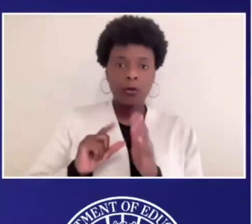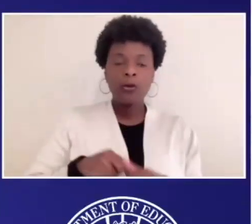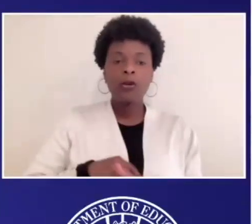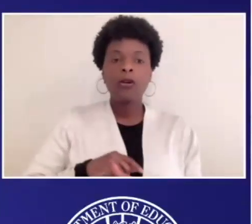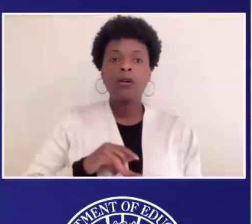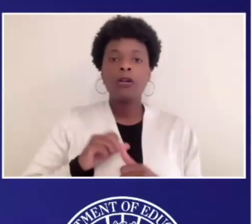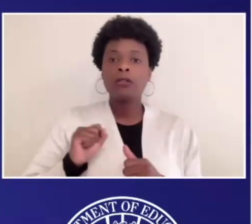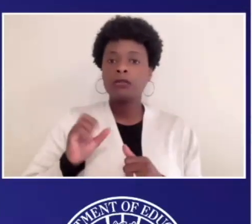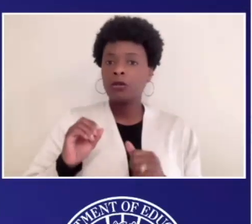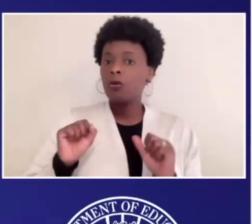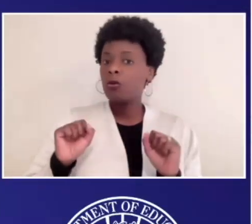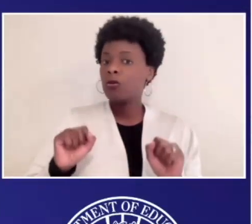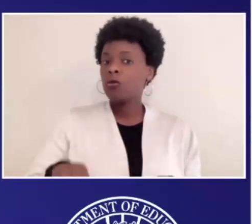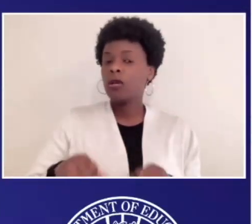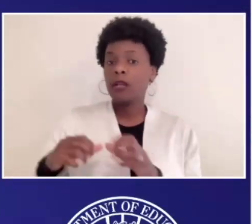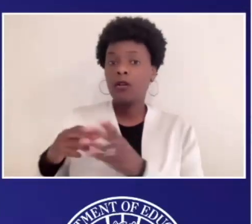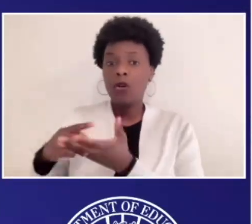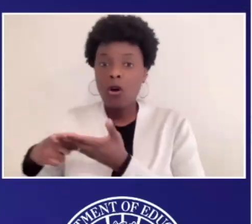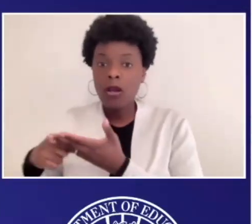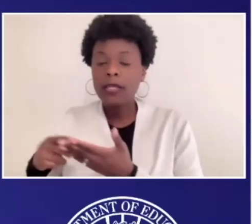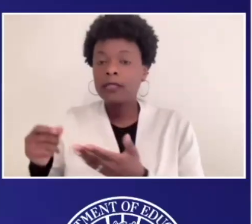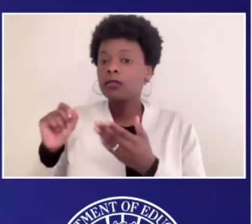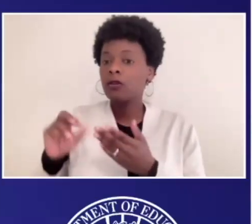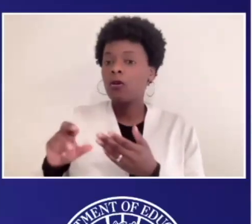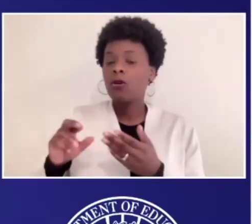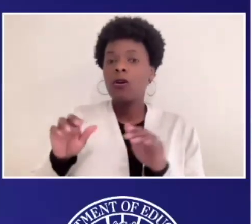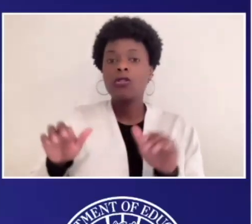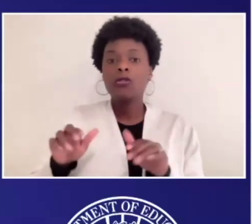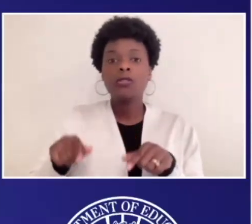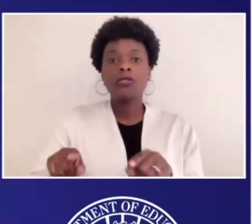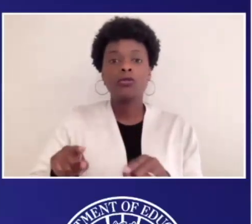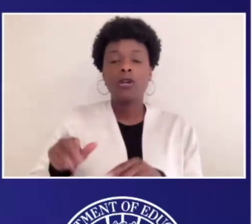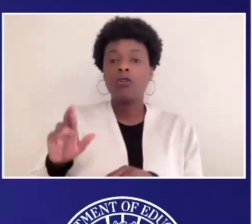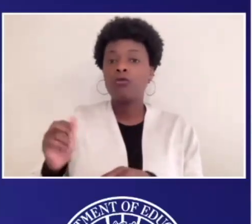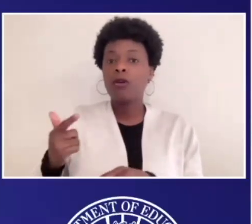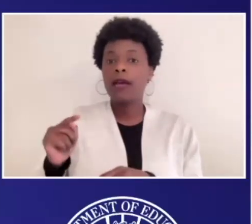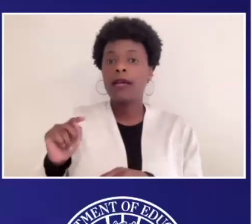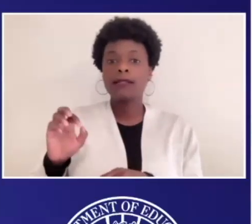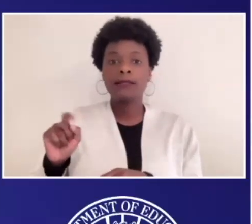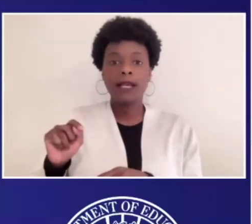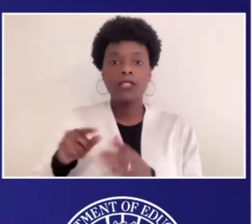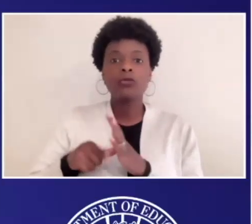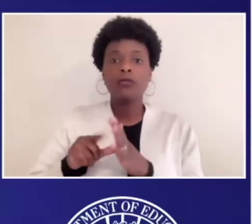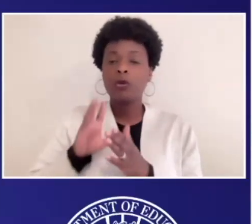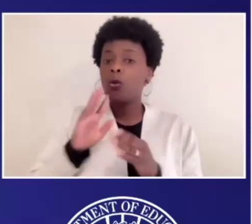So you could either have a caucus or you could do it during the reg text review. We plan to give you an hour to review.